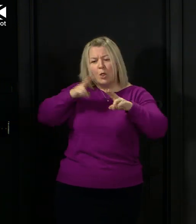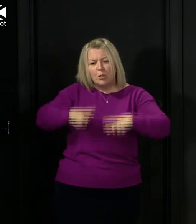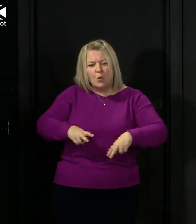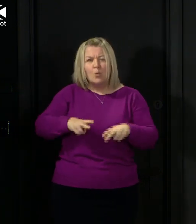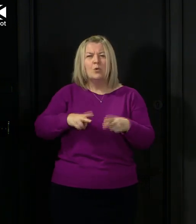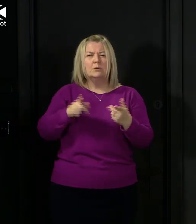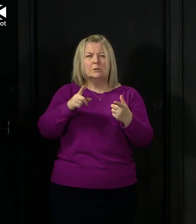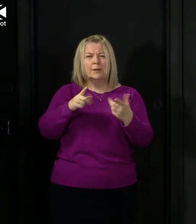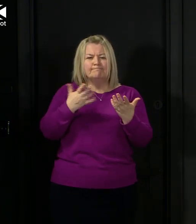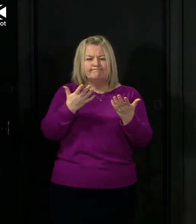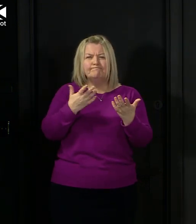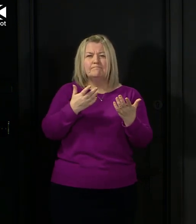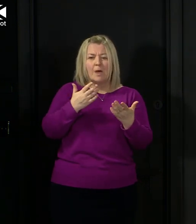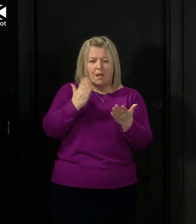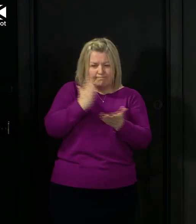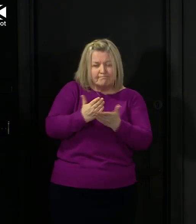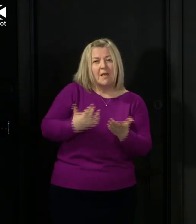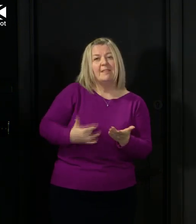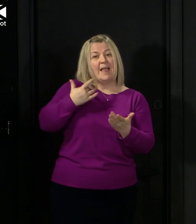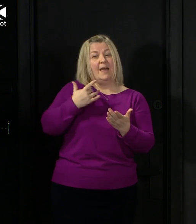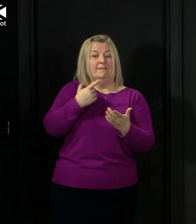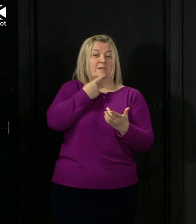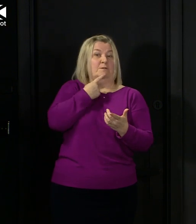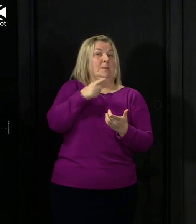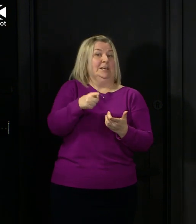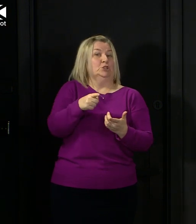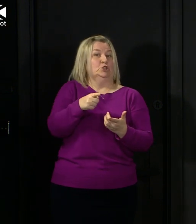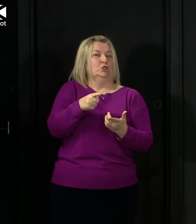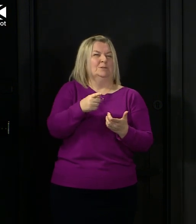and real life data, which will make those models more accurate and allow us to predict